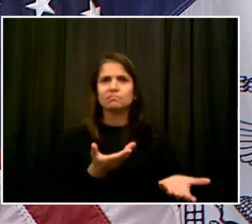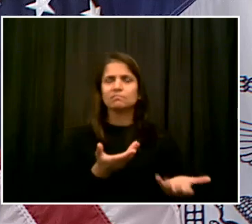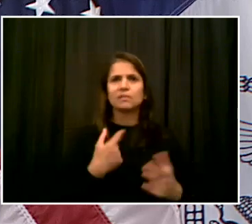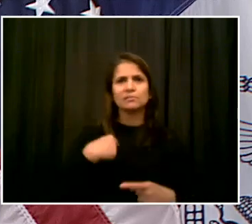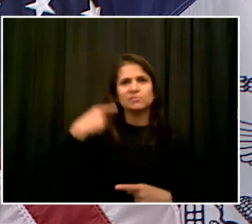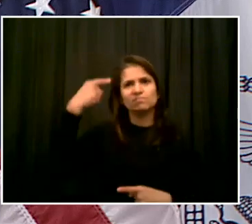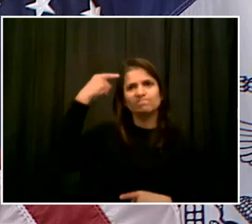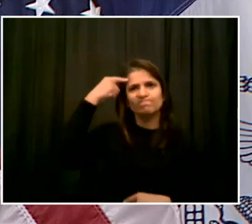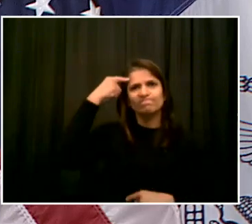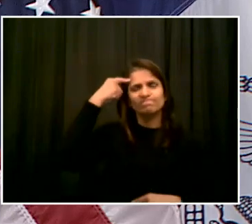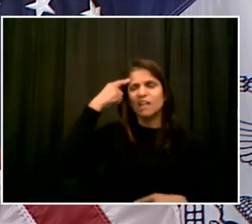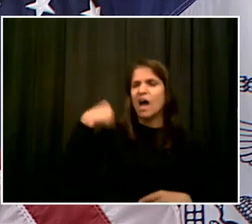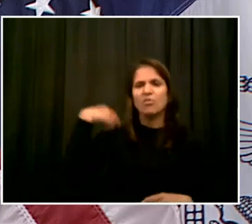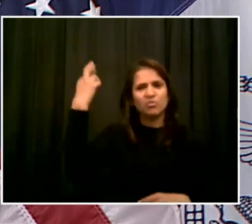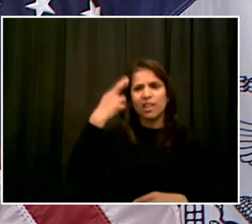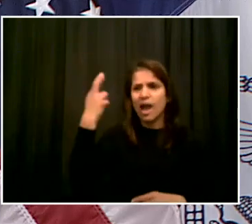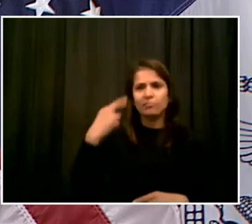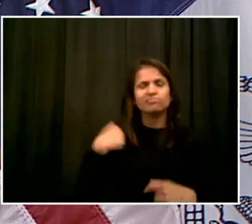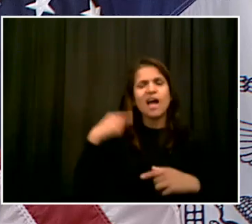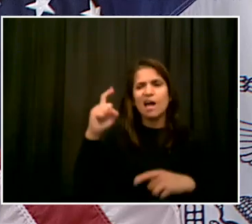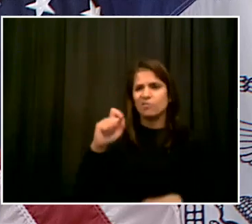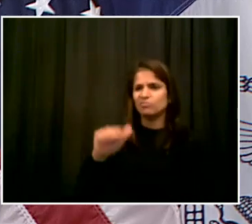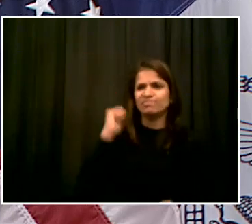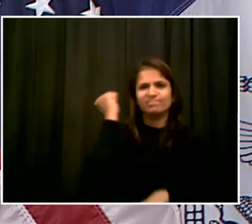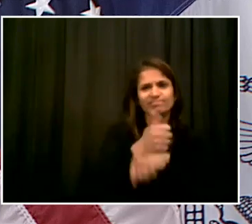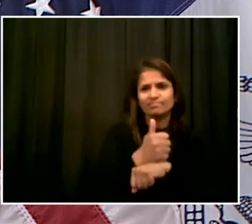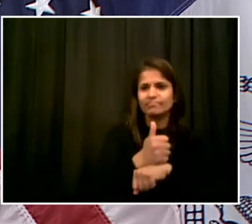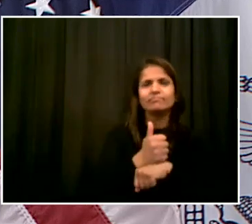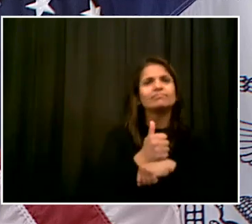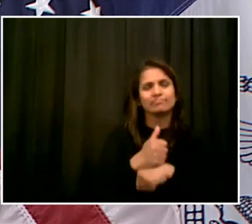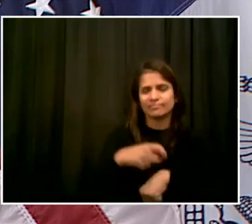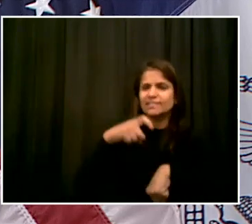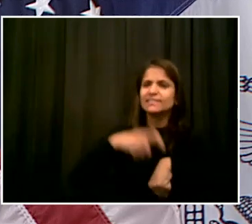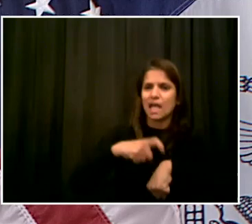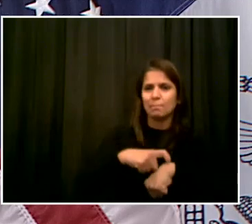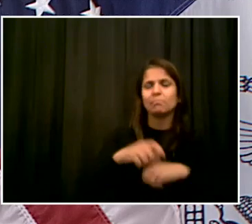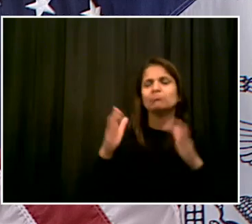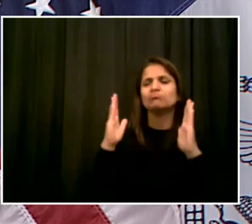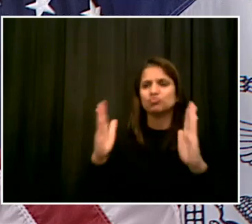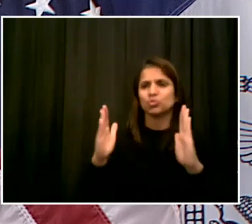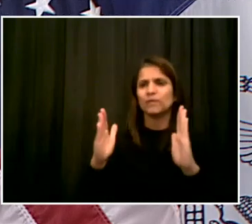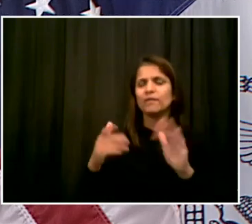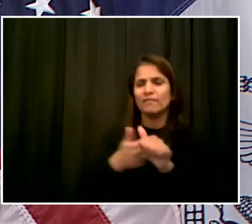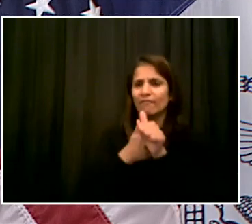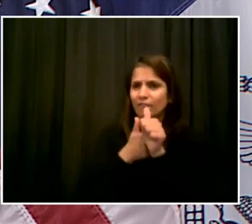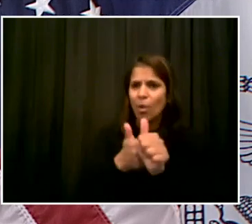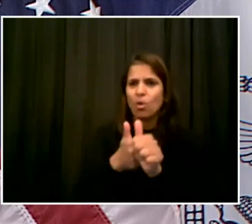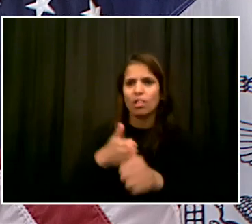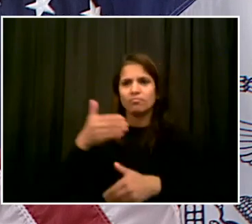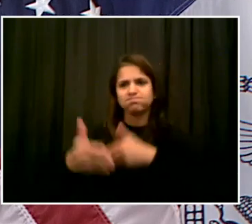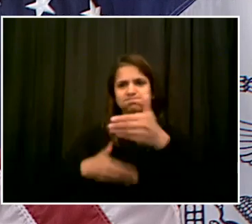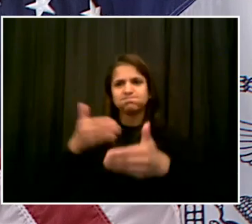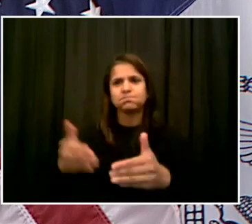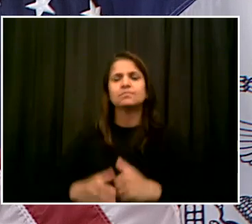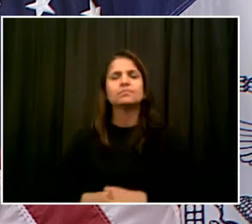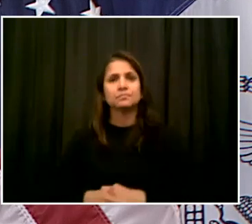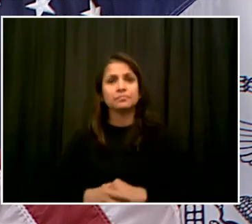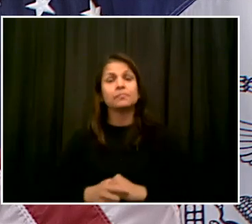THAT WILL MAKE UFES EL LIE KWE HAVE TO BE DIFFERENT AND THAT SI WHEN THEY GOT TOGETHER ON THE